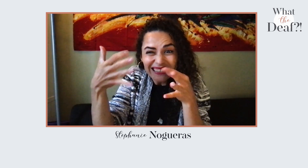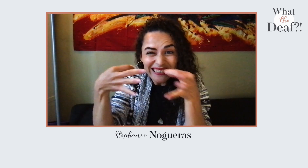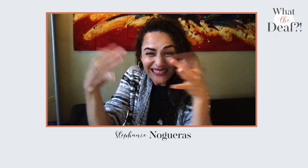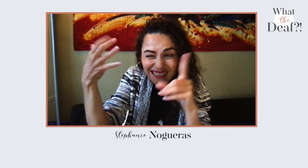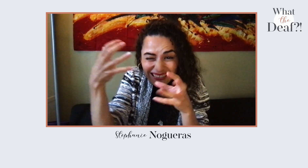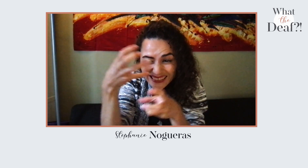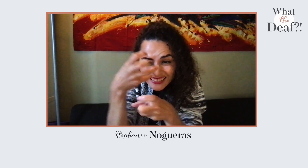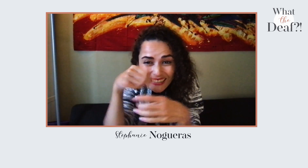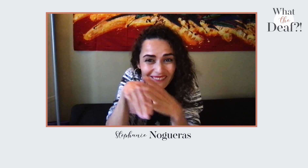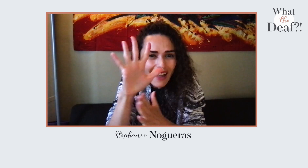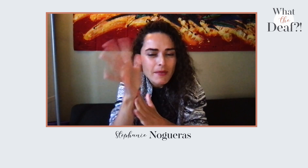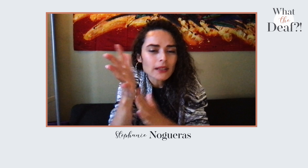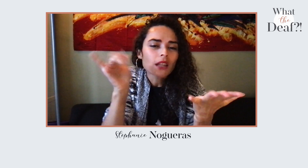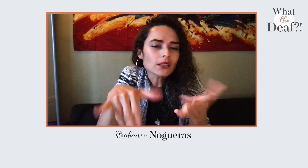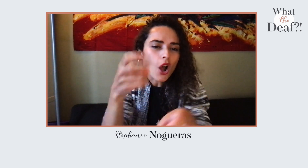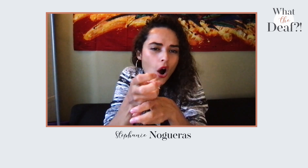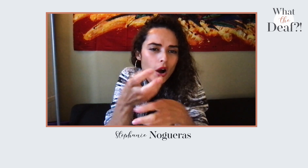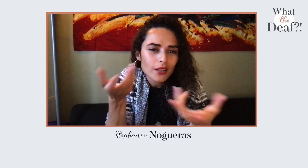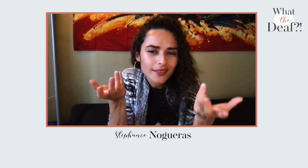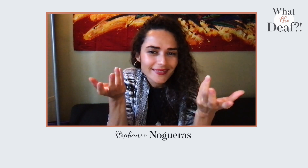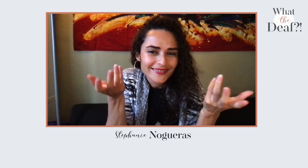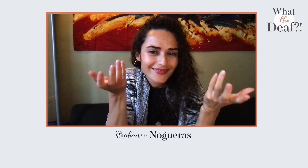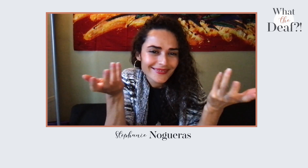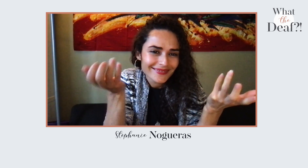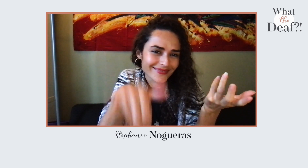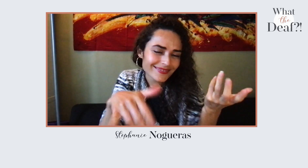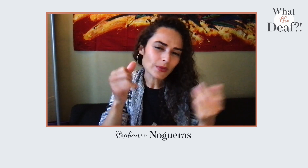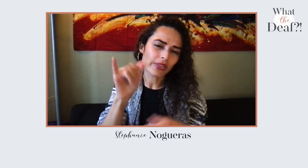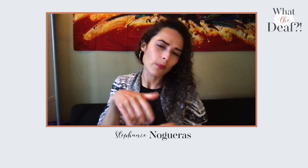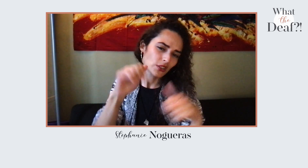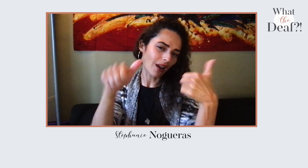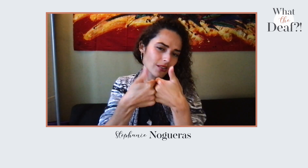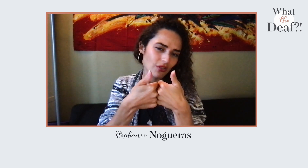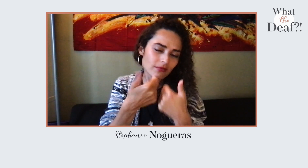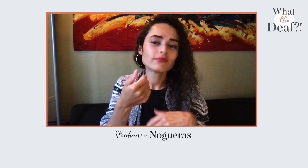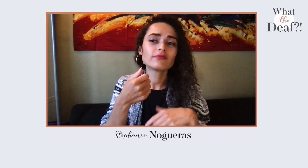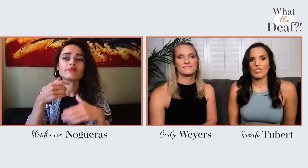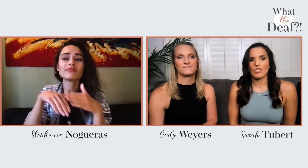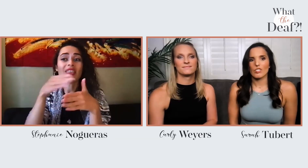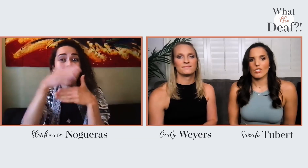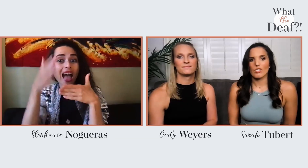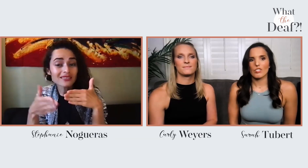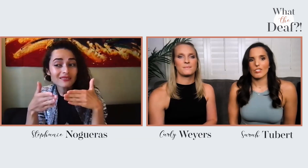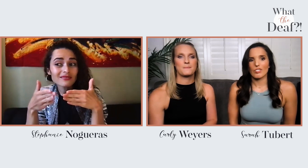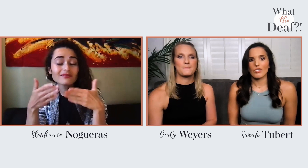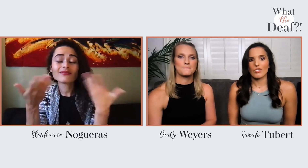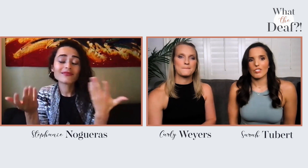And in five quick minutes, I need to explain something, and it's honestly pretty difficult. It's genuinely a challenge, and then in the end,